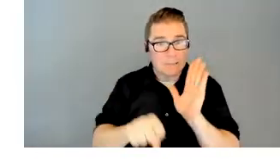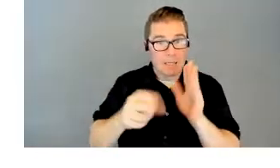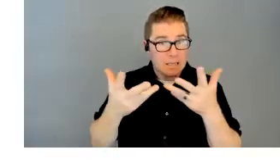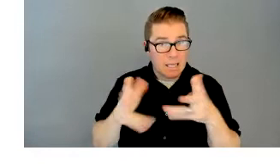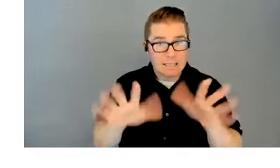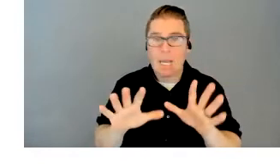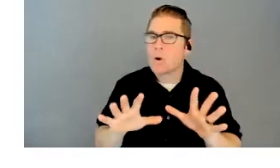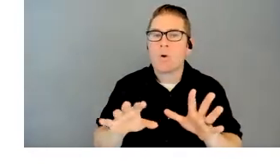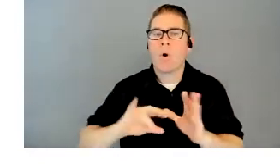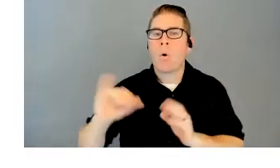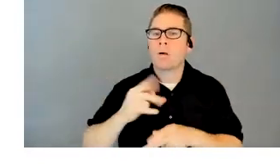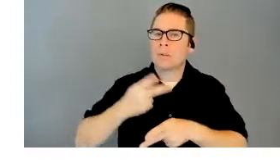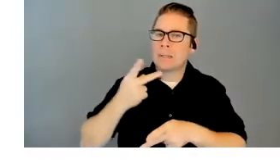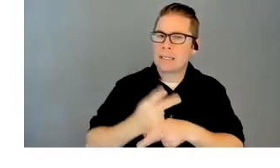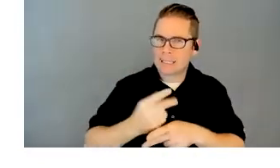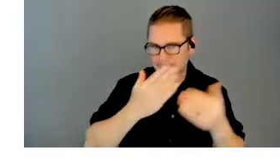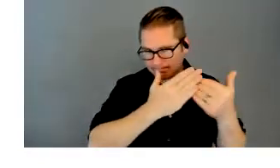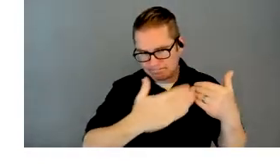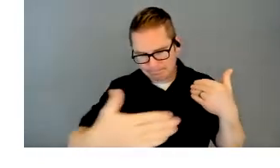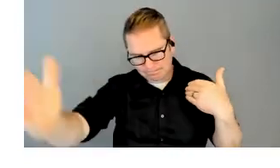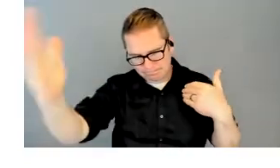That's why some of this is it is important to be on there.